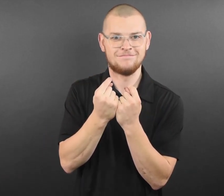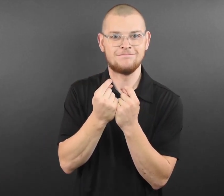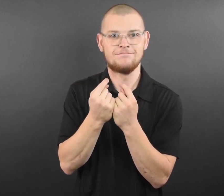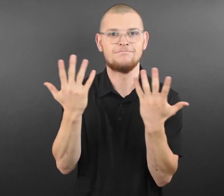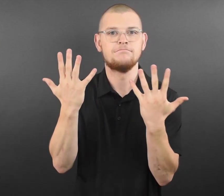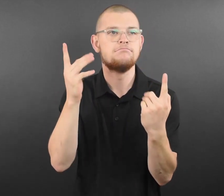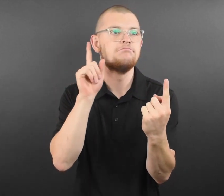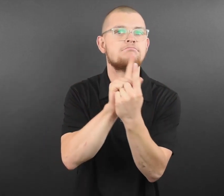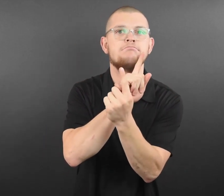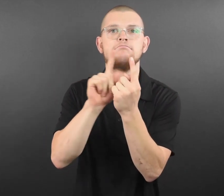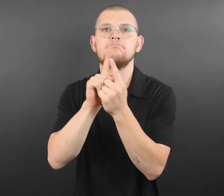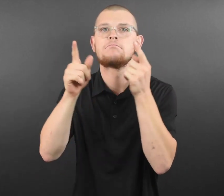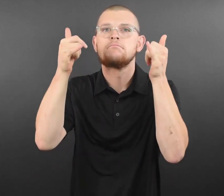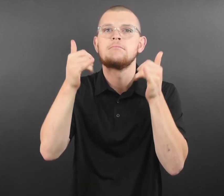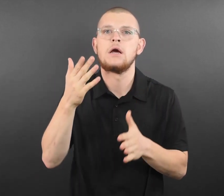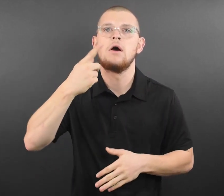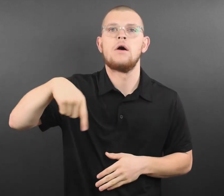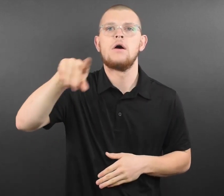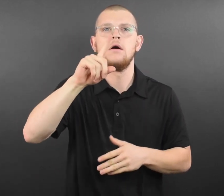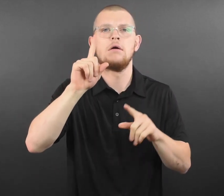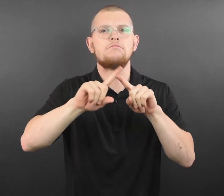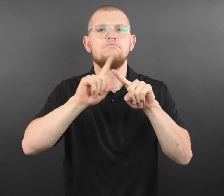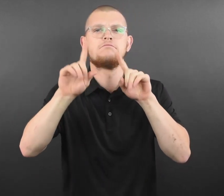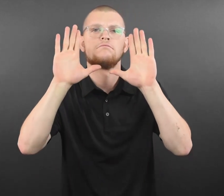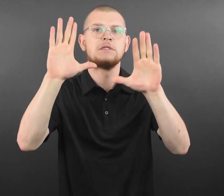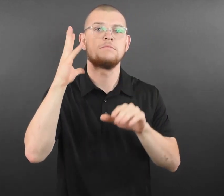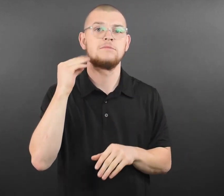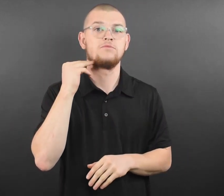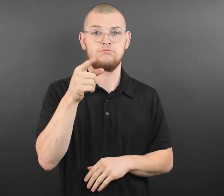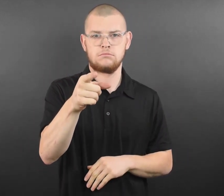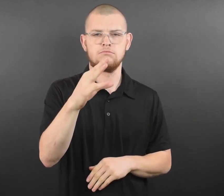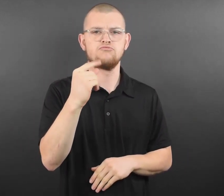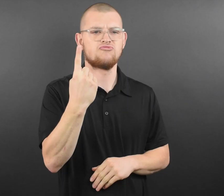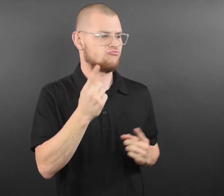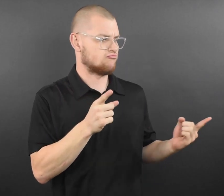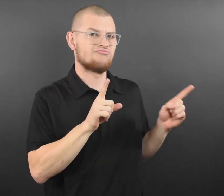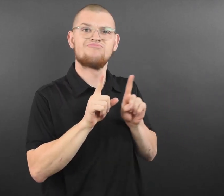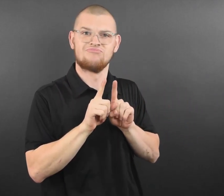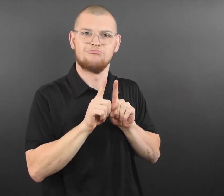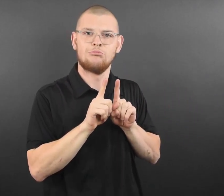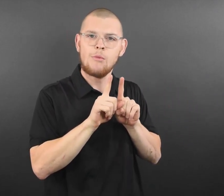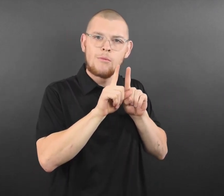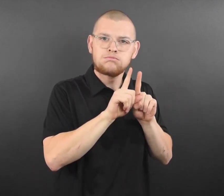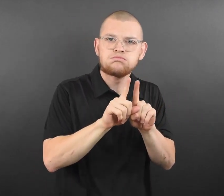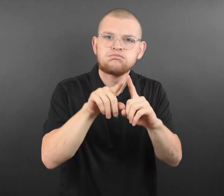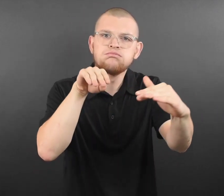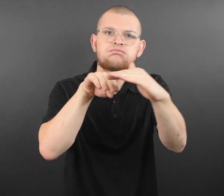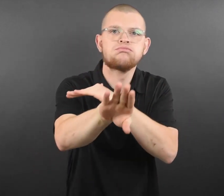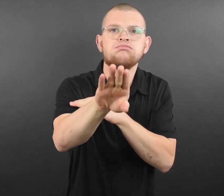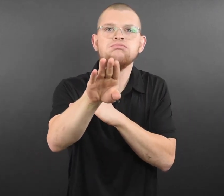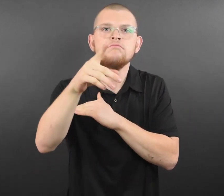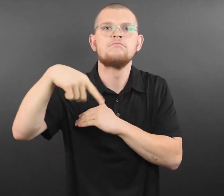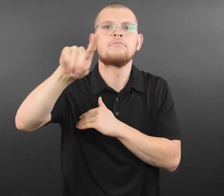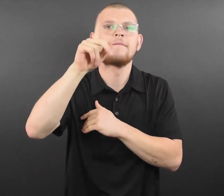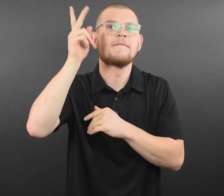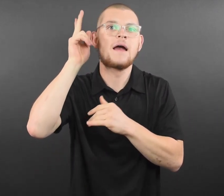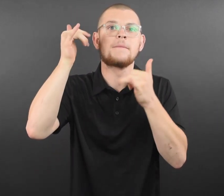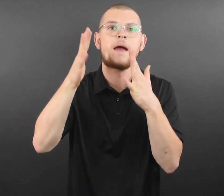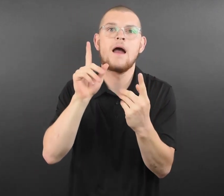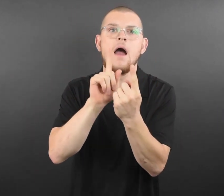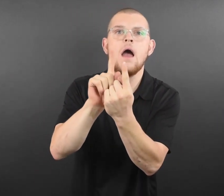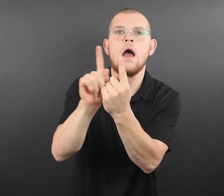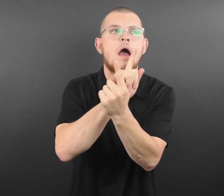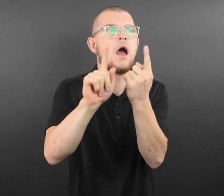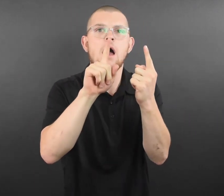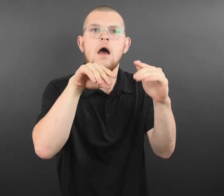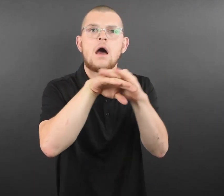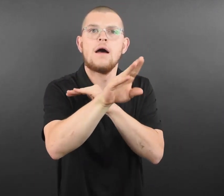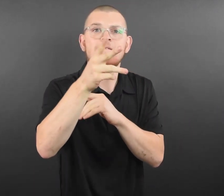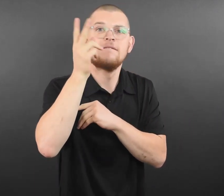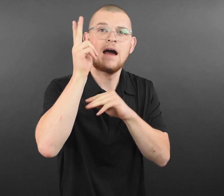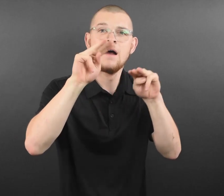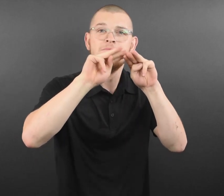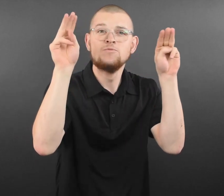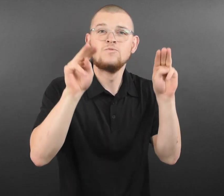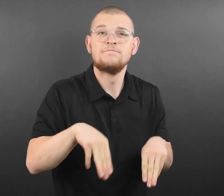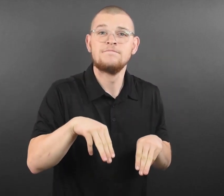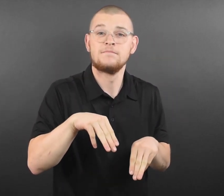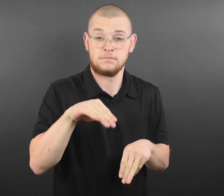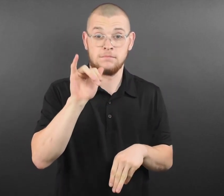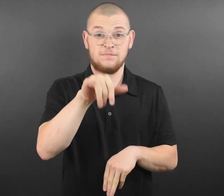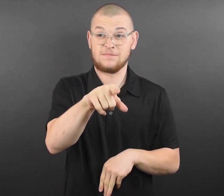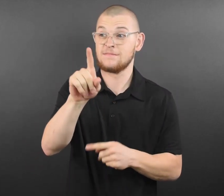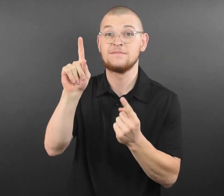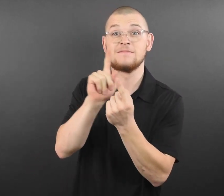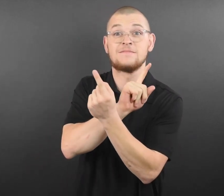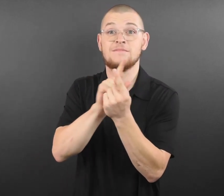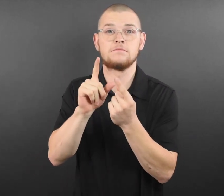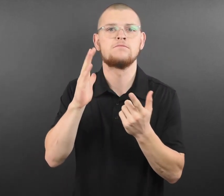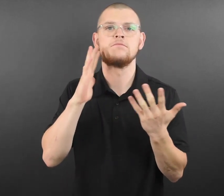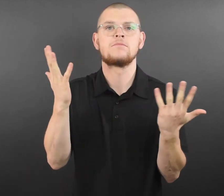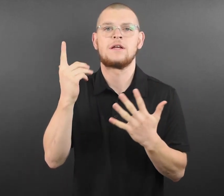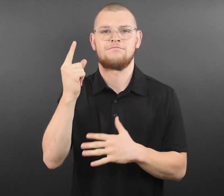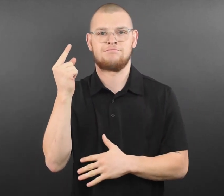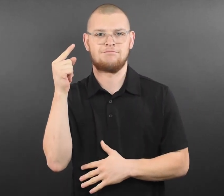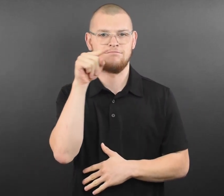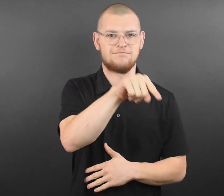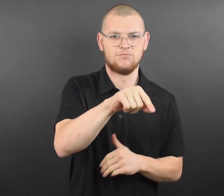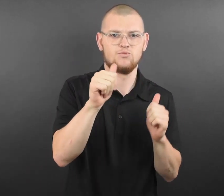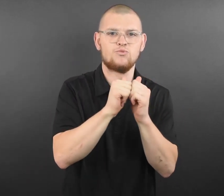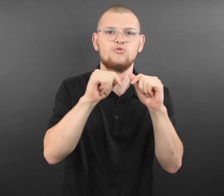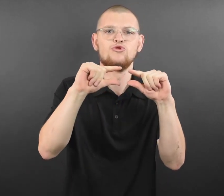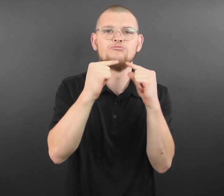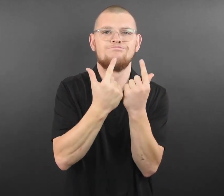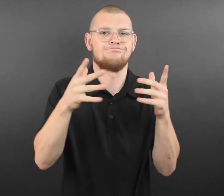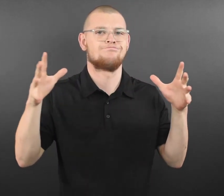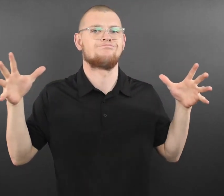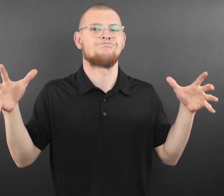● Minnesota Vikings ● Player Meet & Greet Experience: You